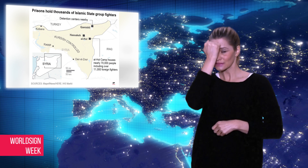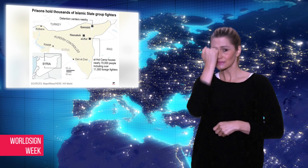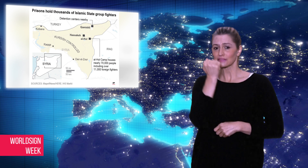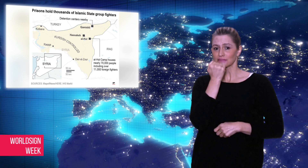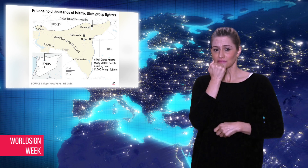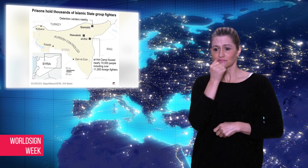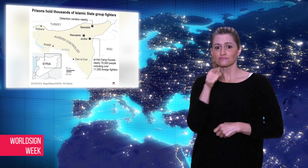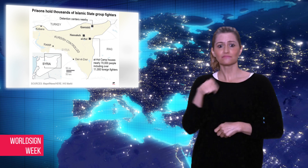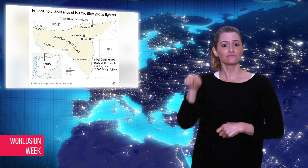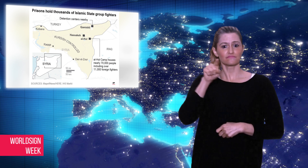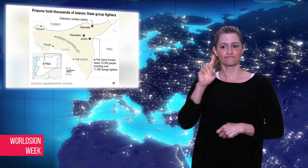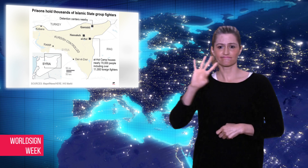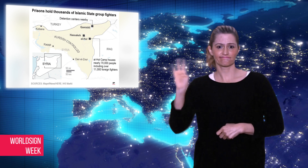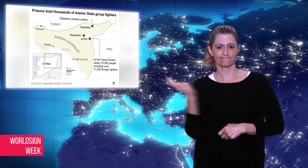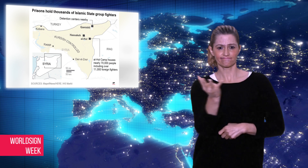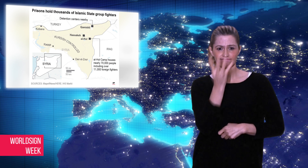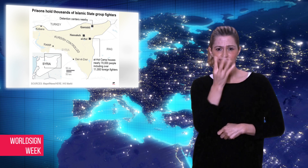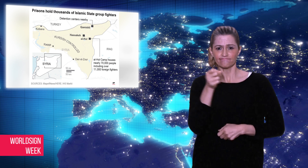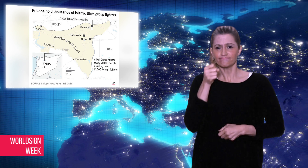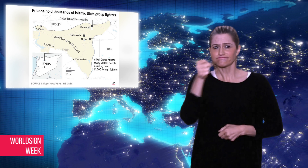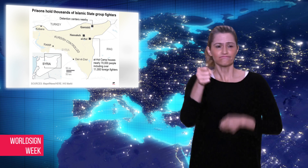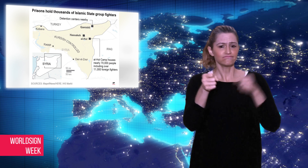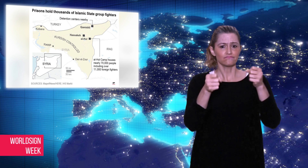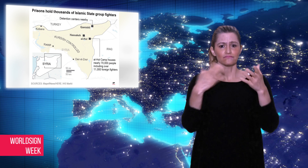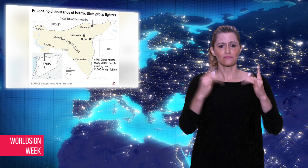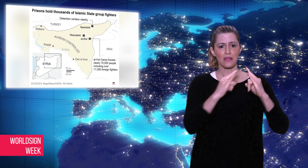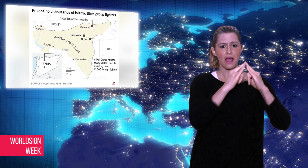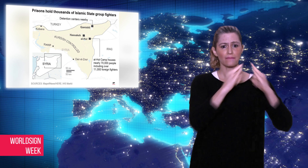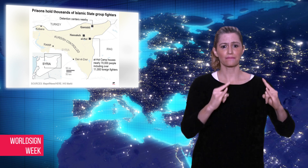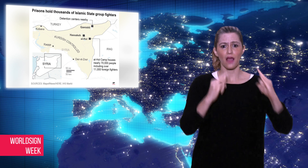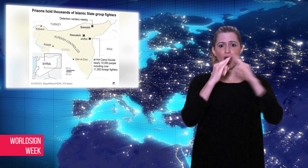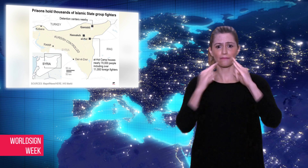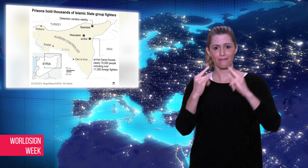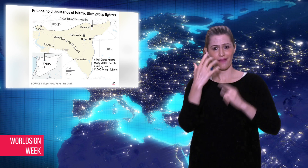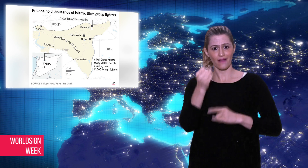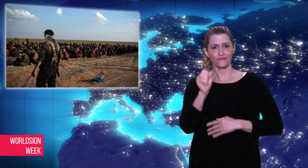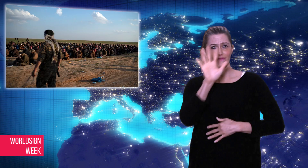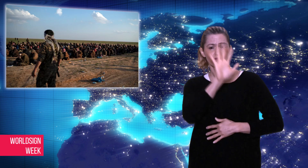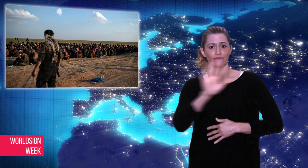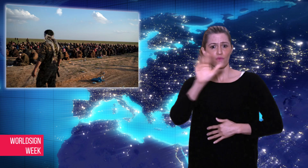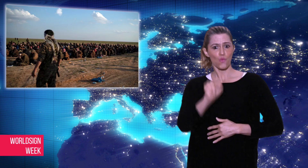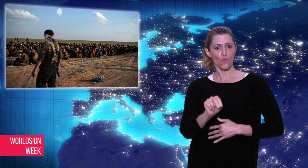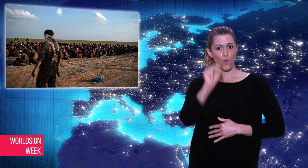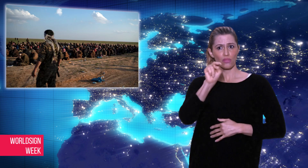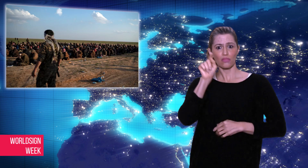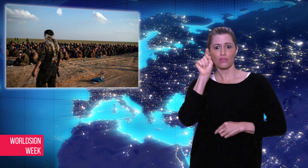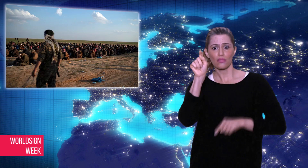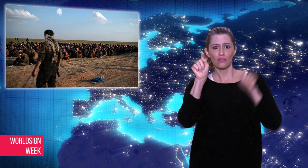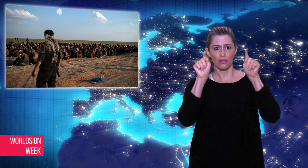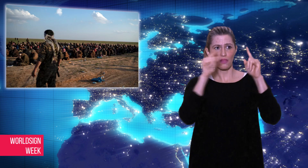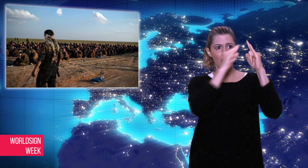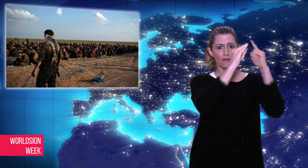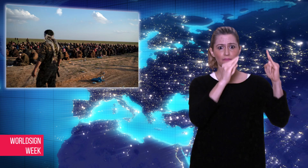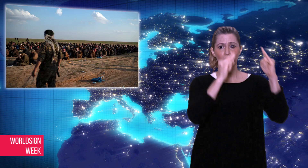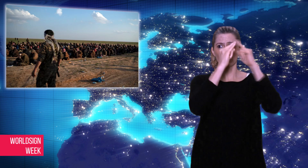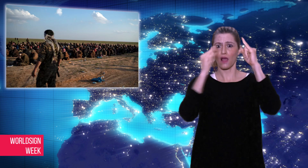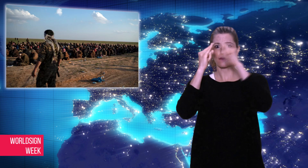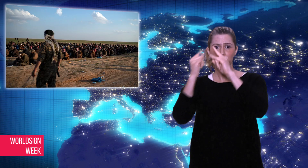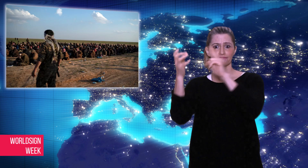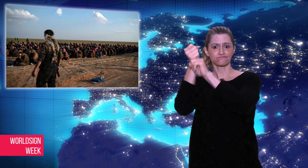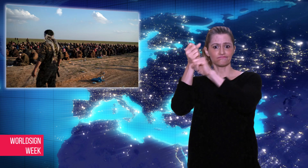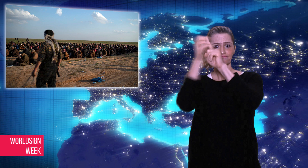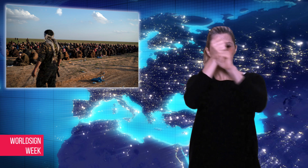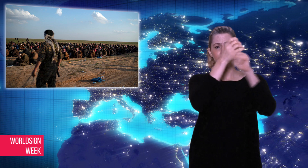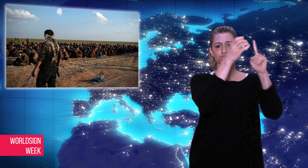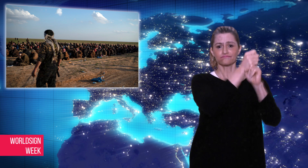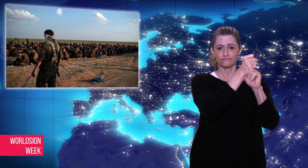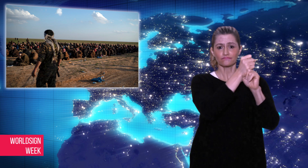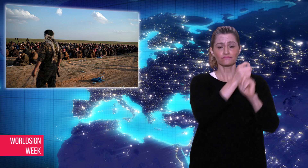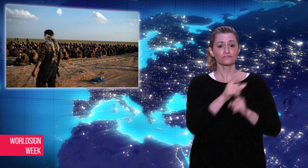prisoners in camps within that area, however which